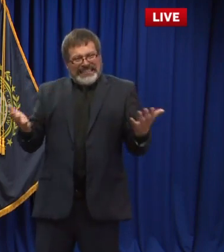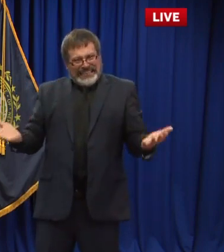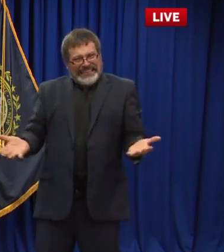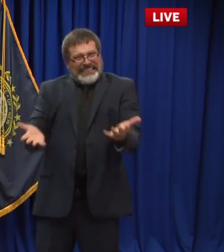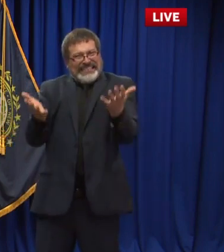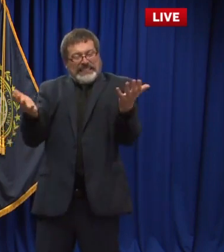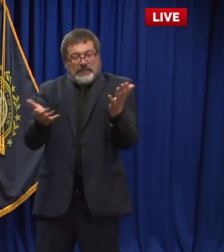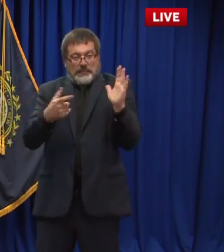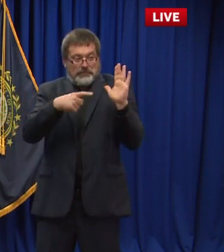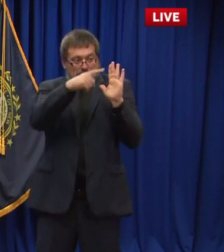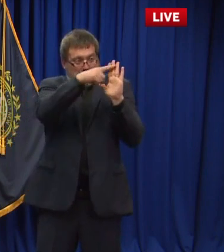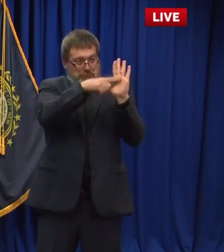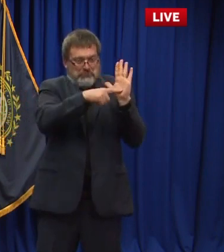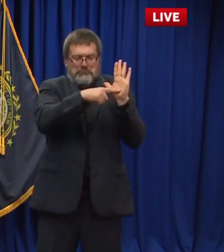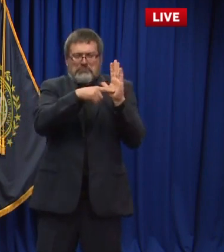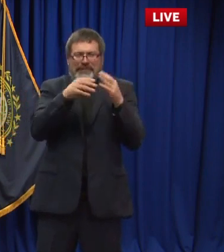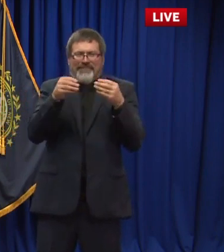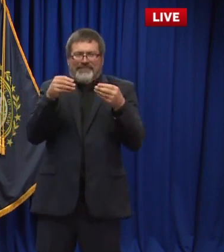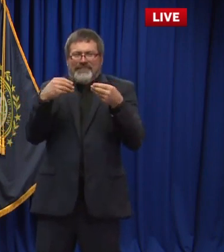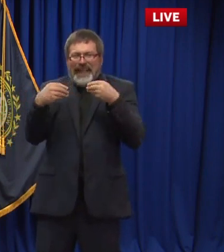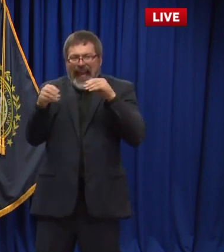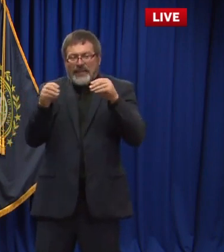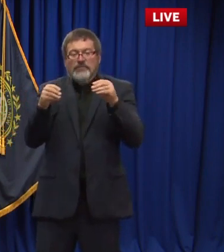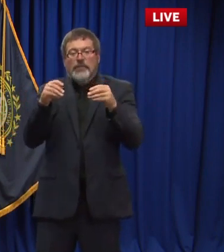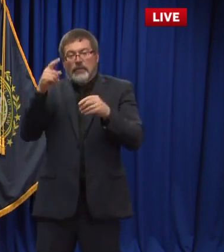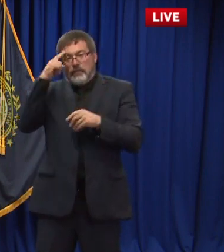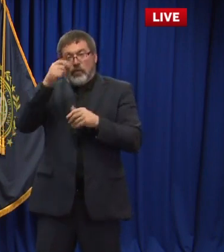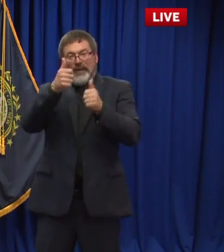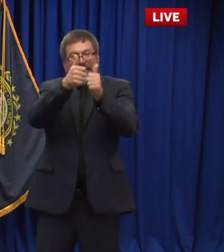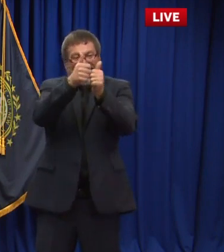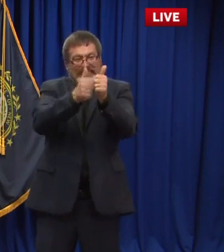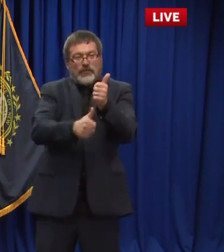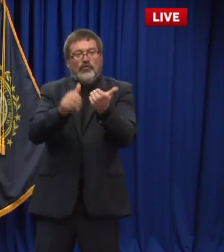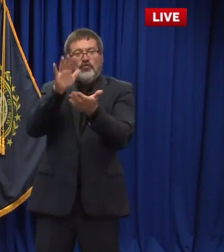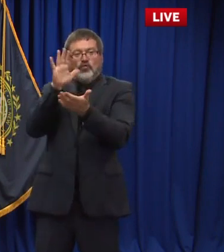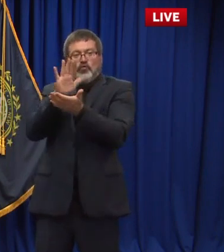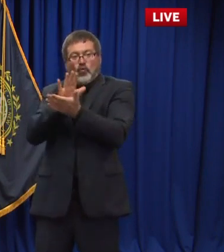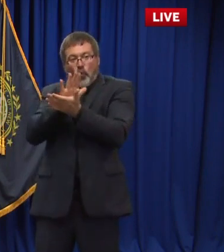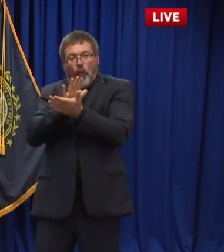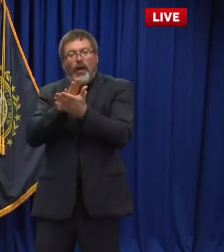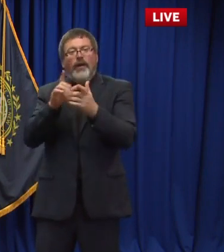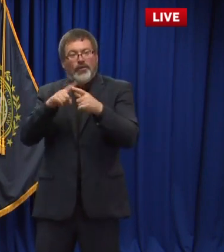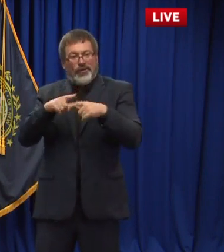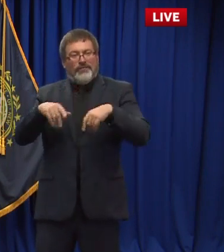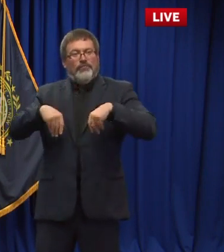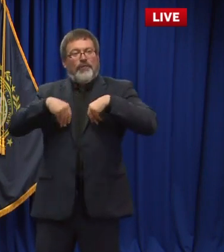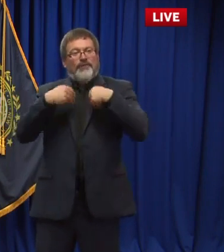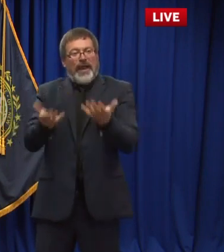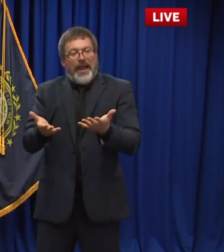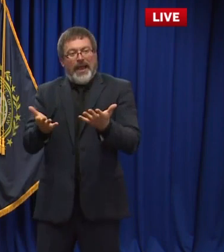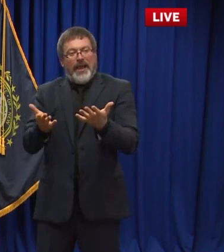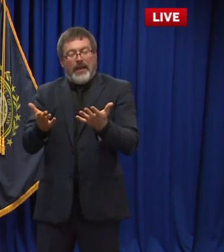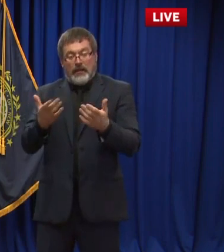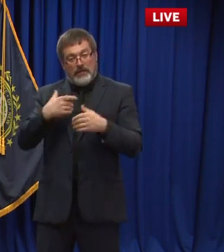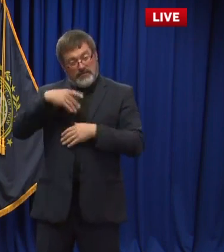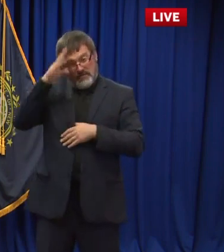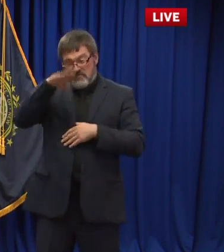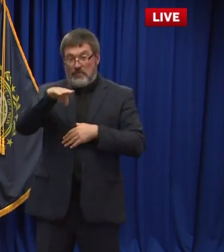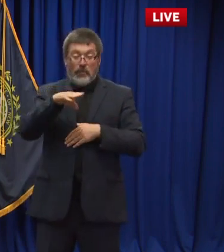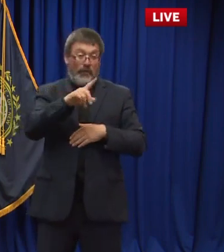SO WE HAVE TRIED TO PUT THOSE PLAYERS INTO THE SCHOOL GUIDANCE DOCUMENTS WHILE MAINTAINING THE NECESSARY FLEXIBILITY.